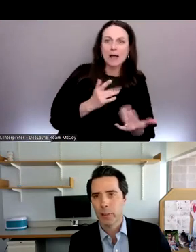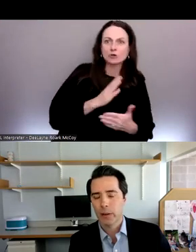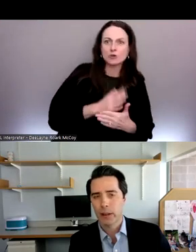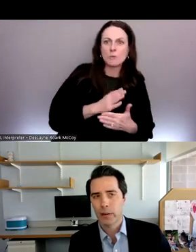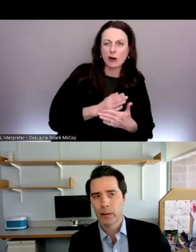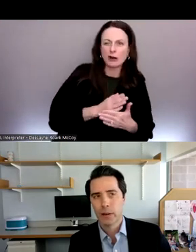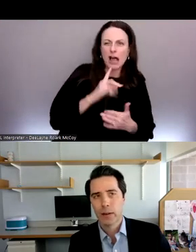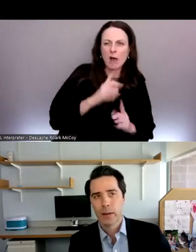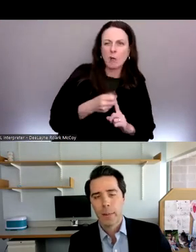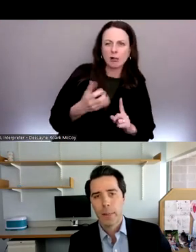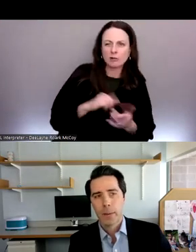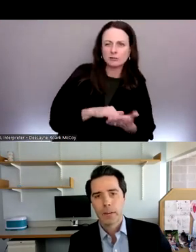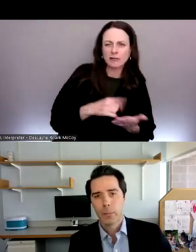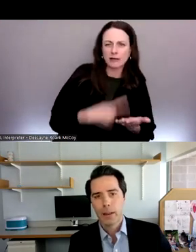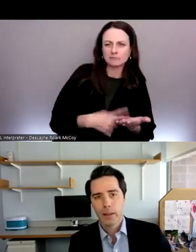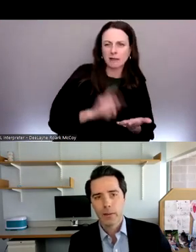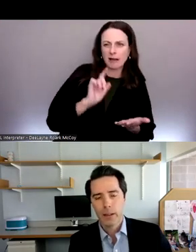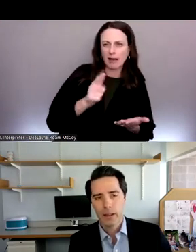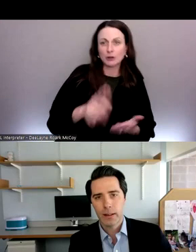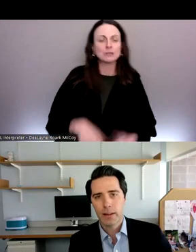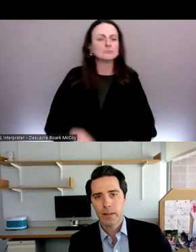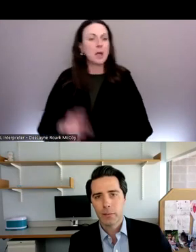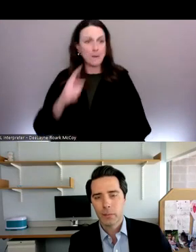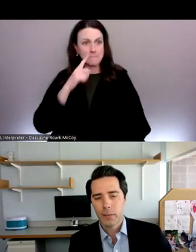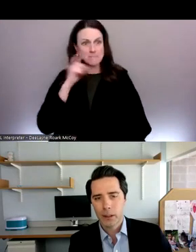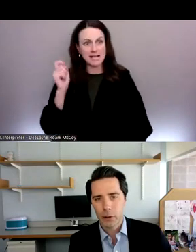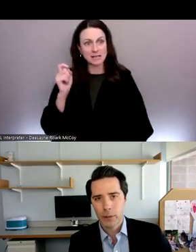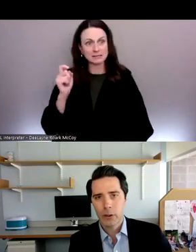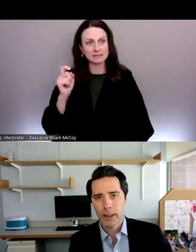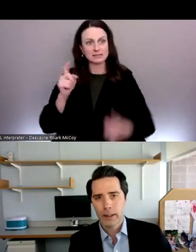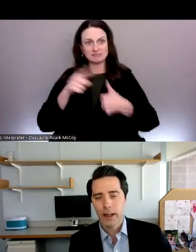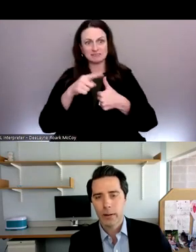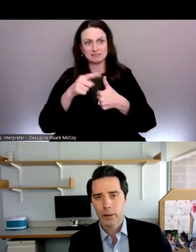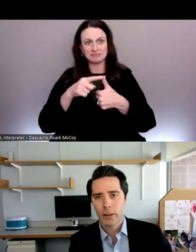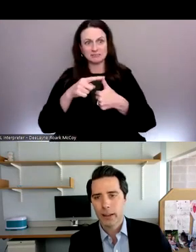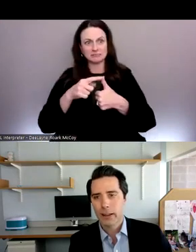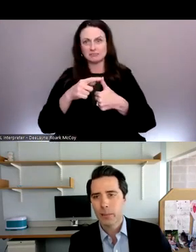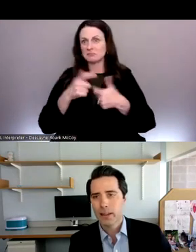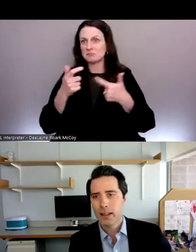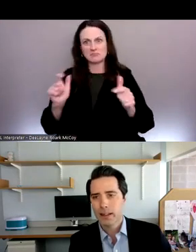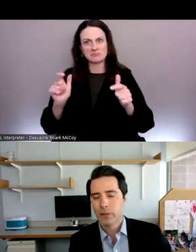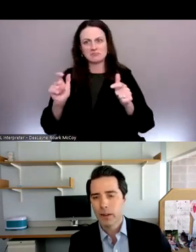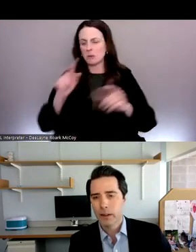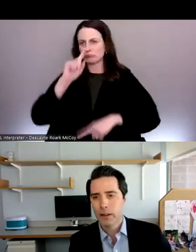talking about later so because of this extreme genetic